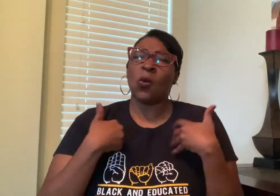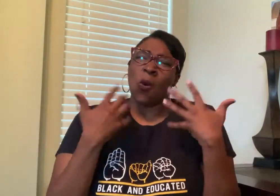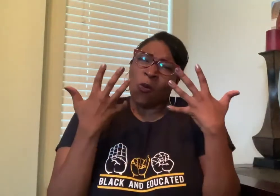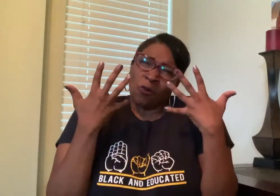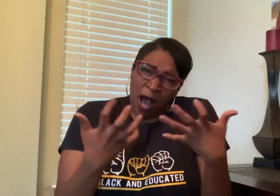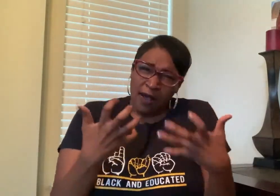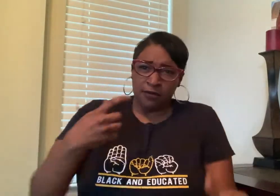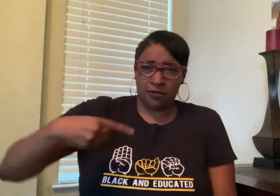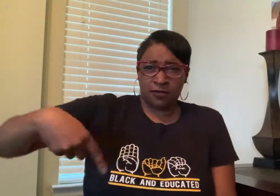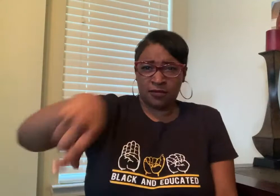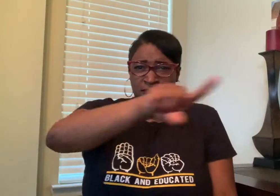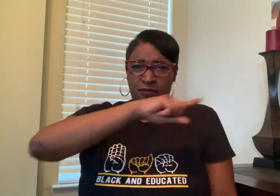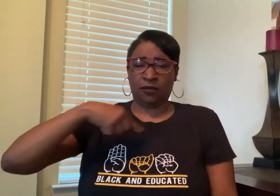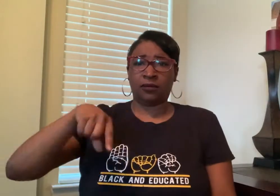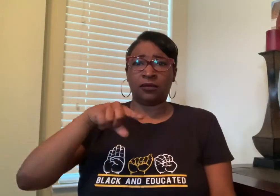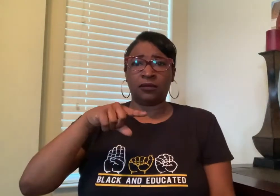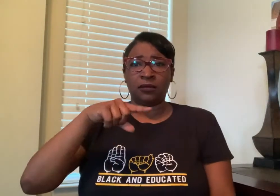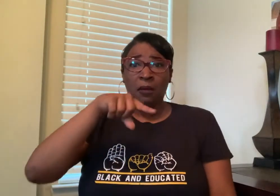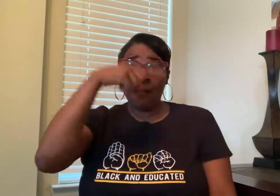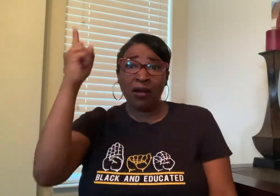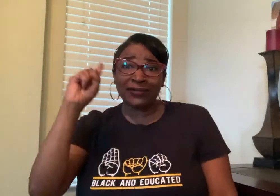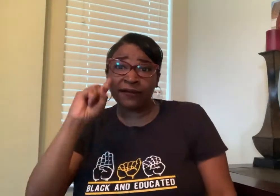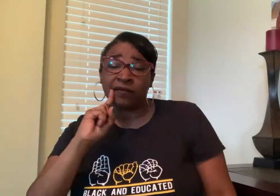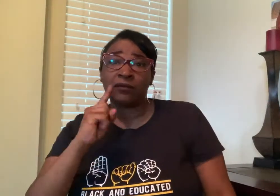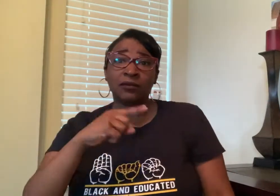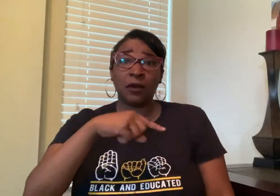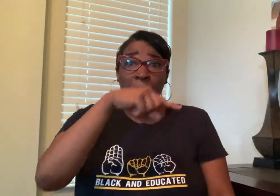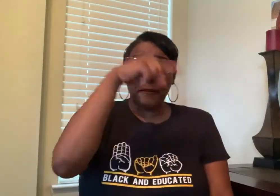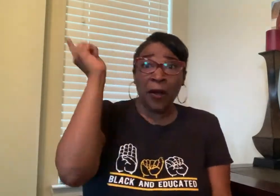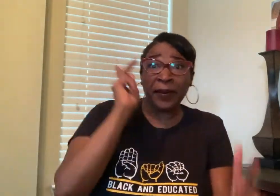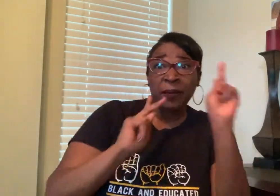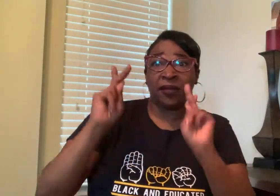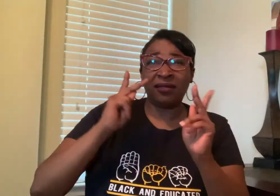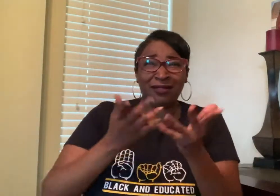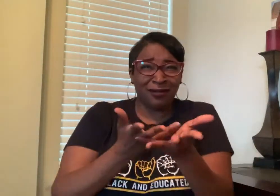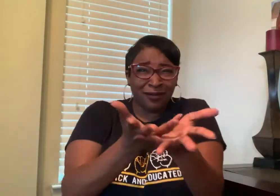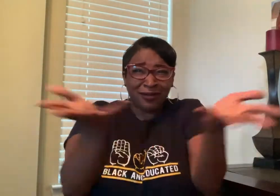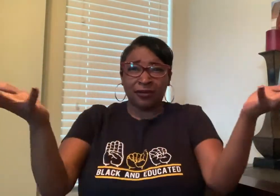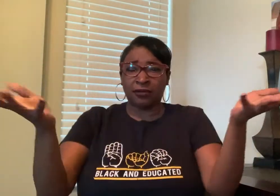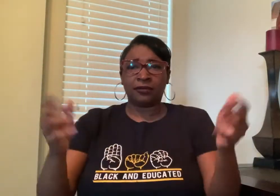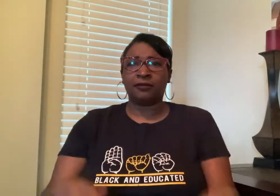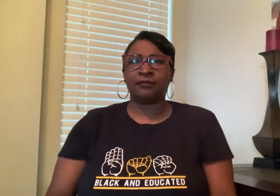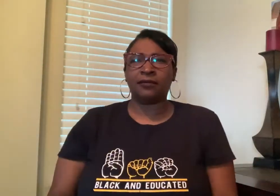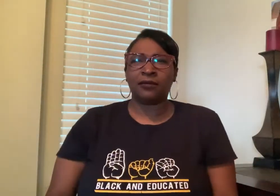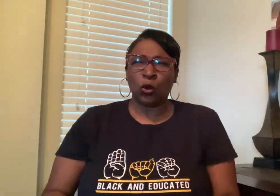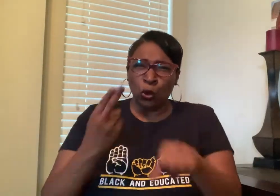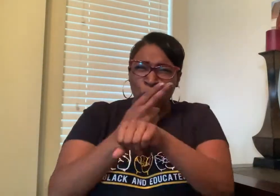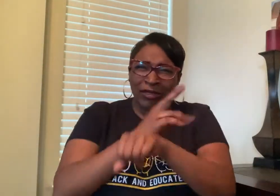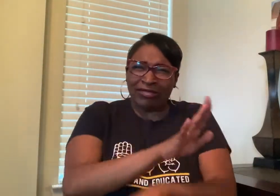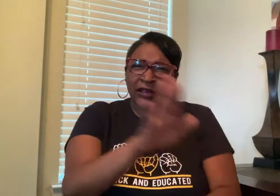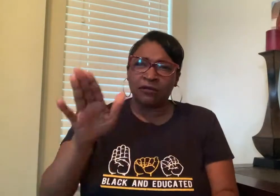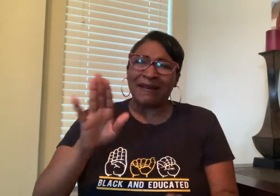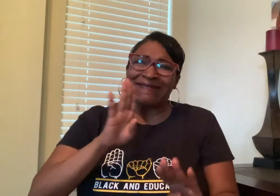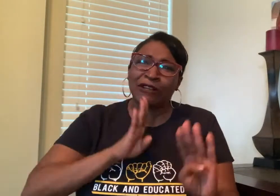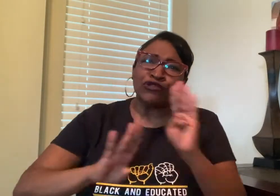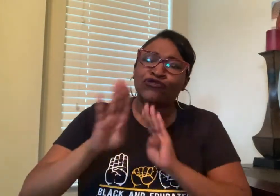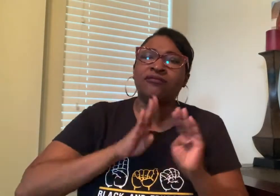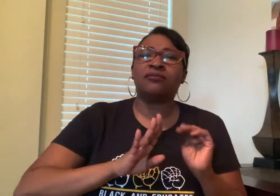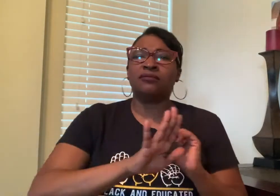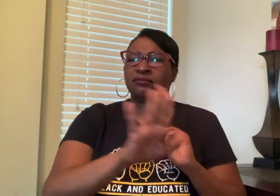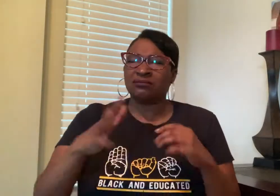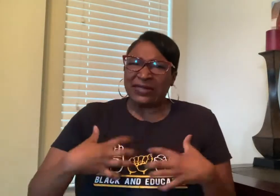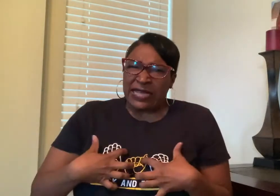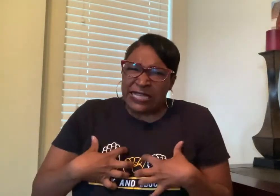My hope is for all of us: black Deaf people, black people in general, to use our frustrations